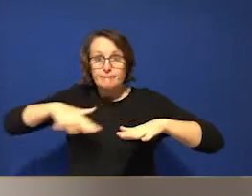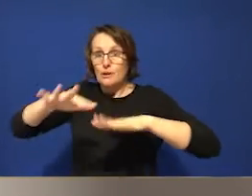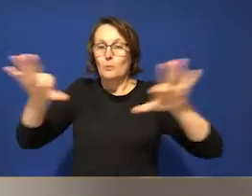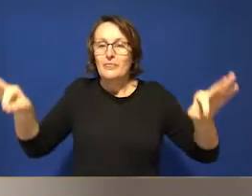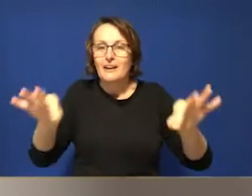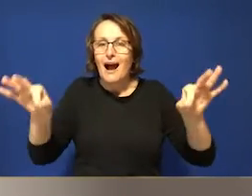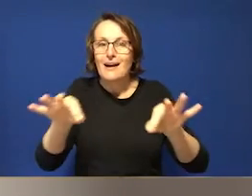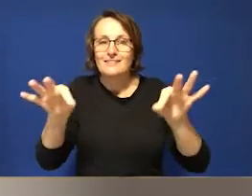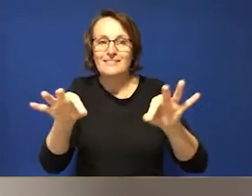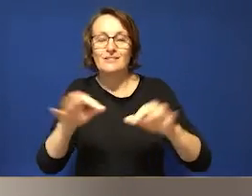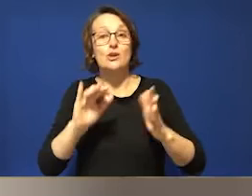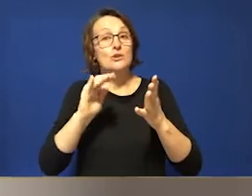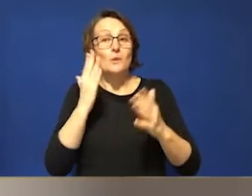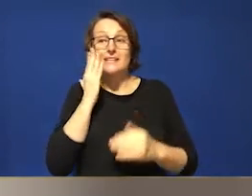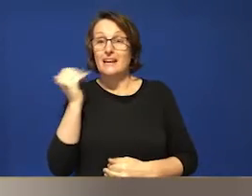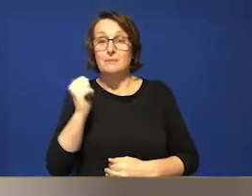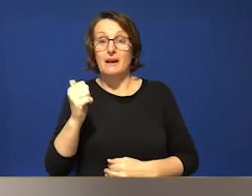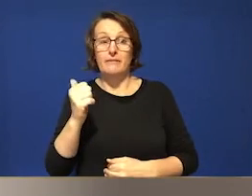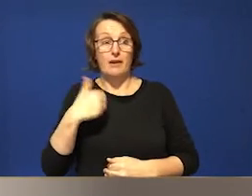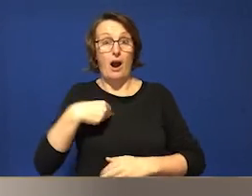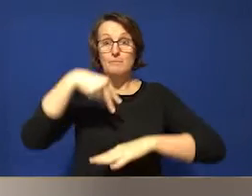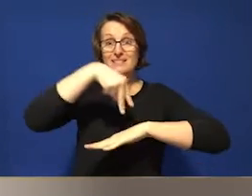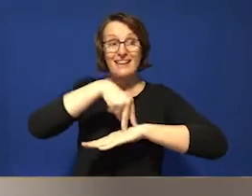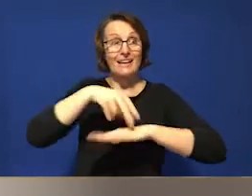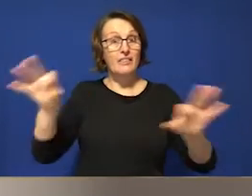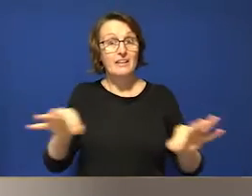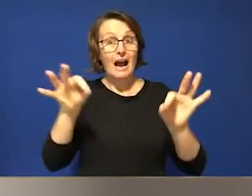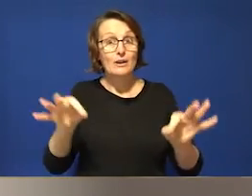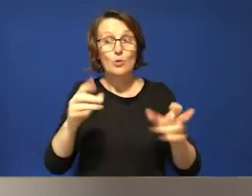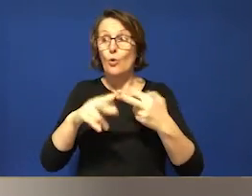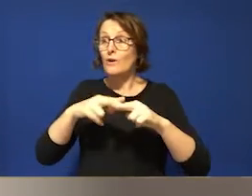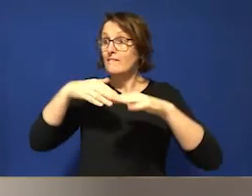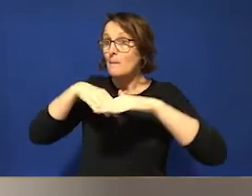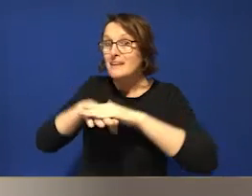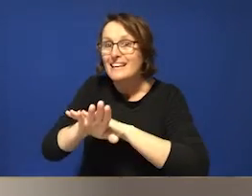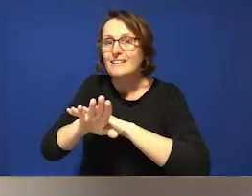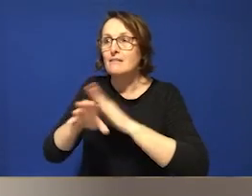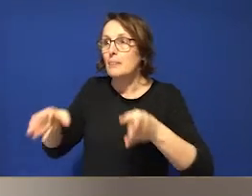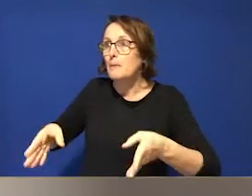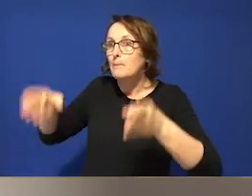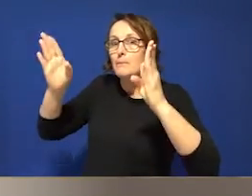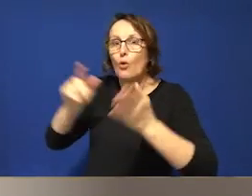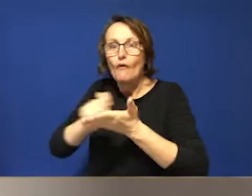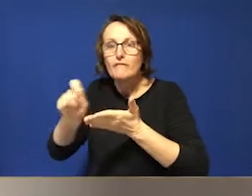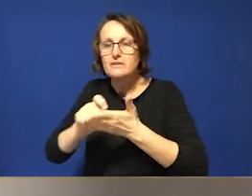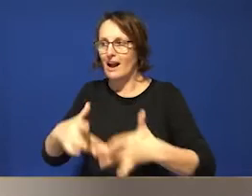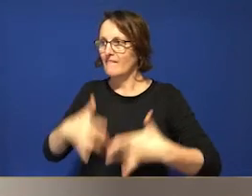And so whether you're in the garden or in the building, you always have this extraordinary direct relationship with the setting.